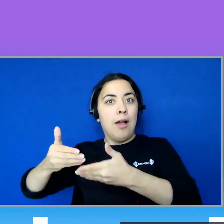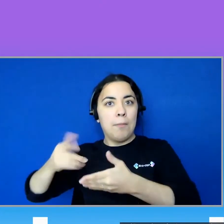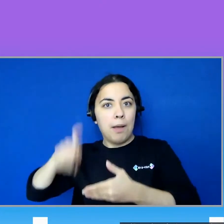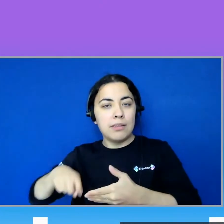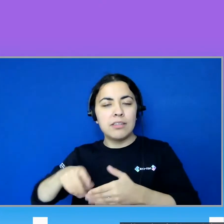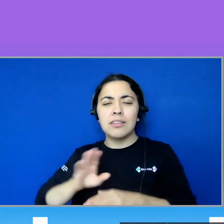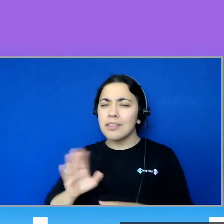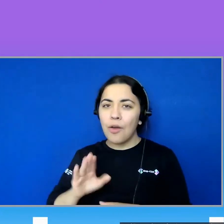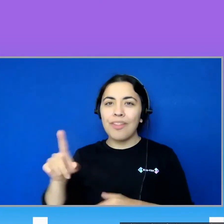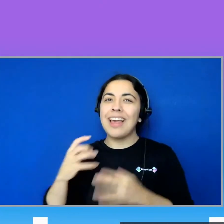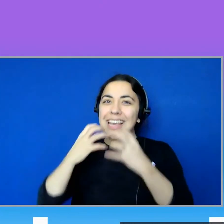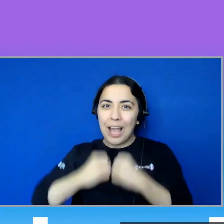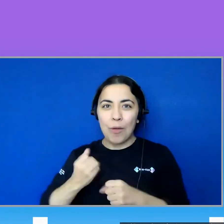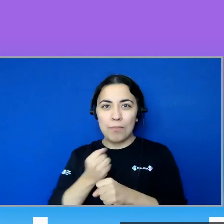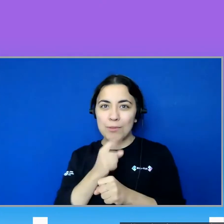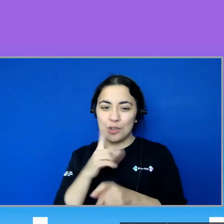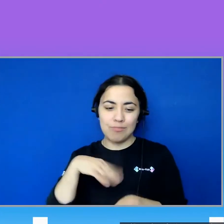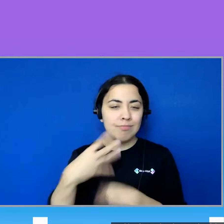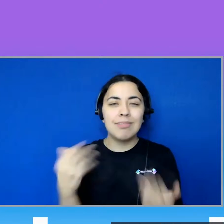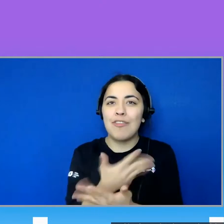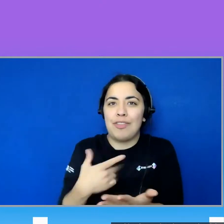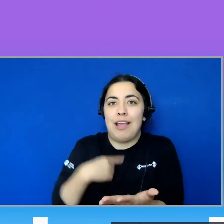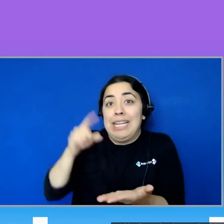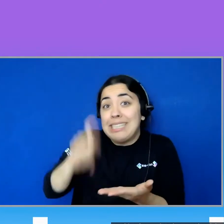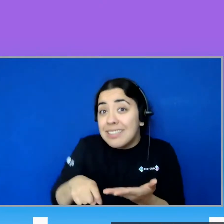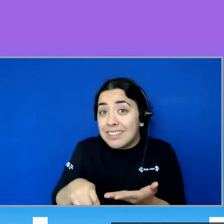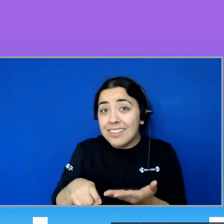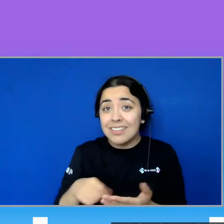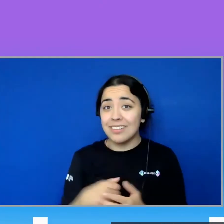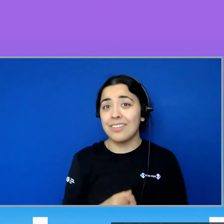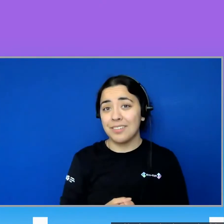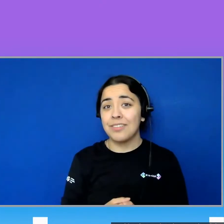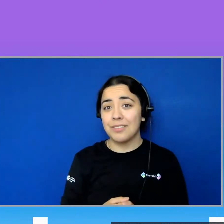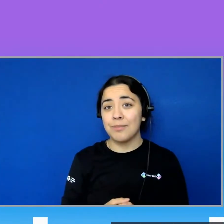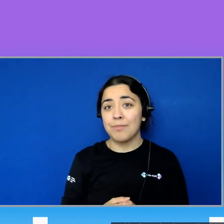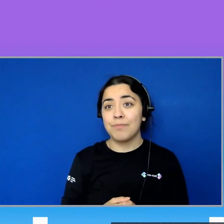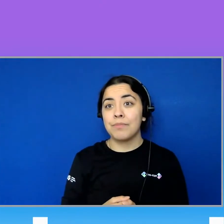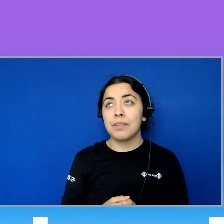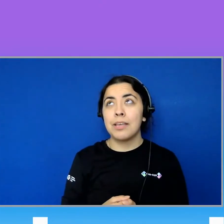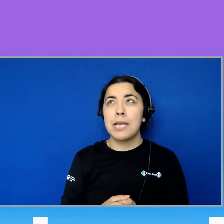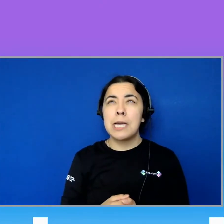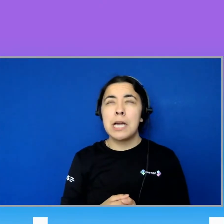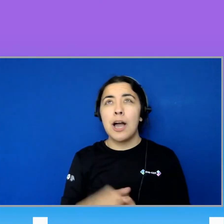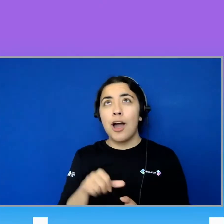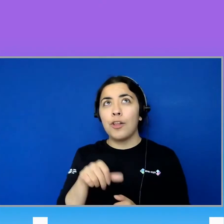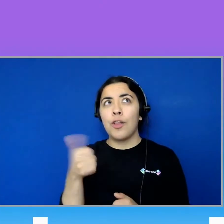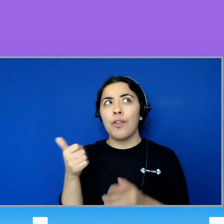and they wanted to make sure I had everything I needed. I guess